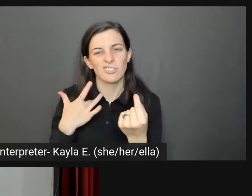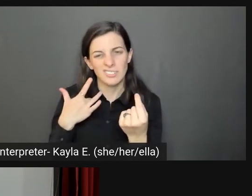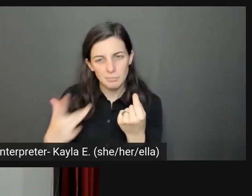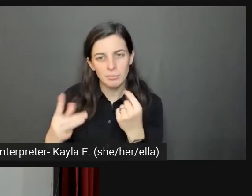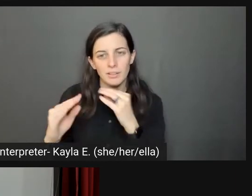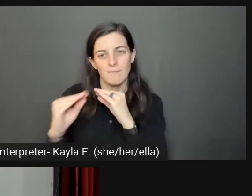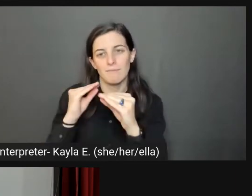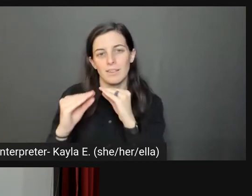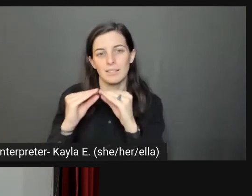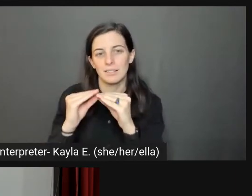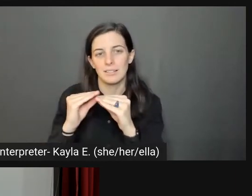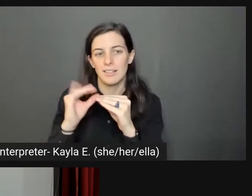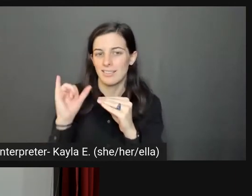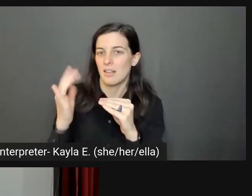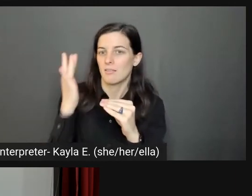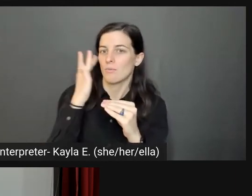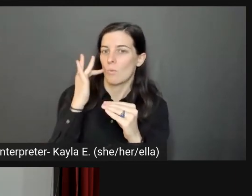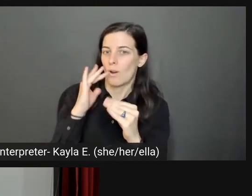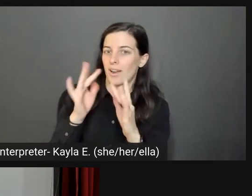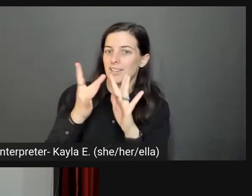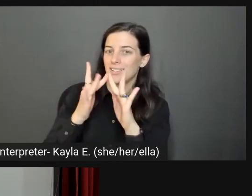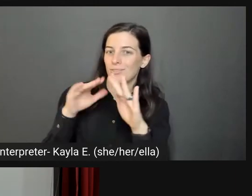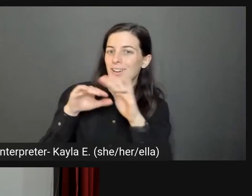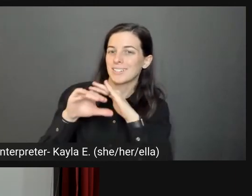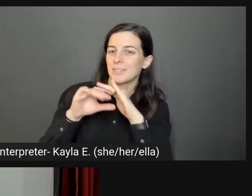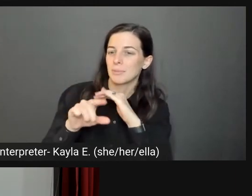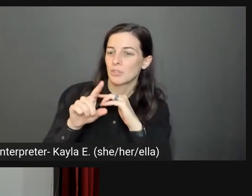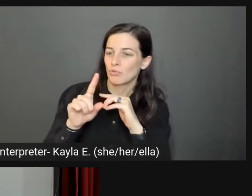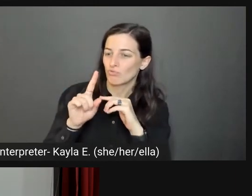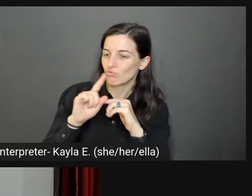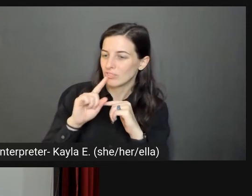It's why digital accessibility is such a wonderful world to be in.